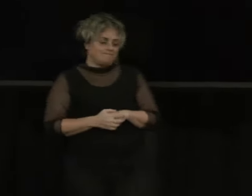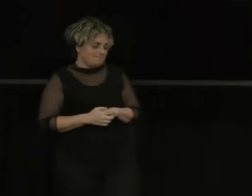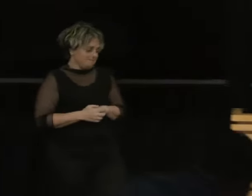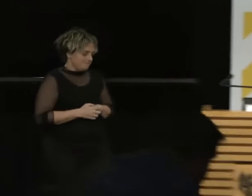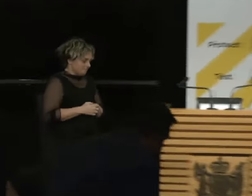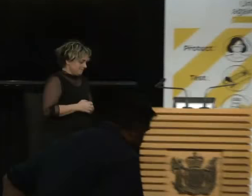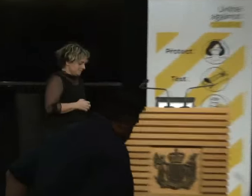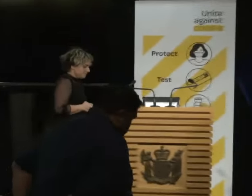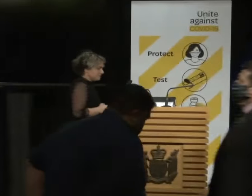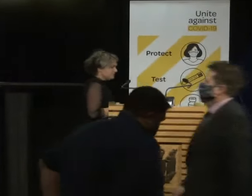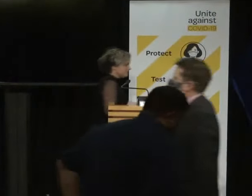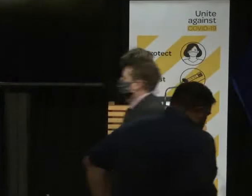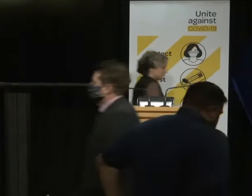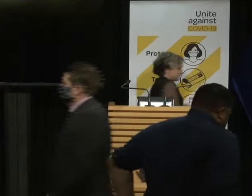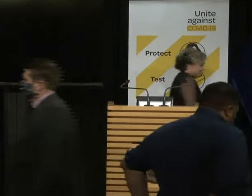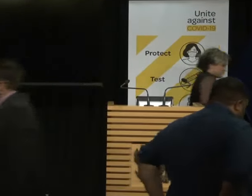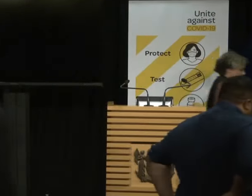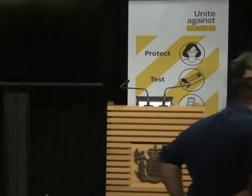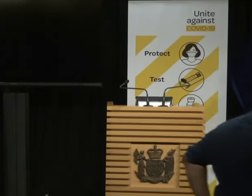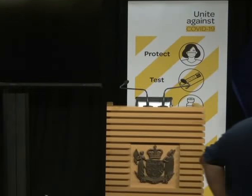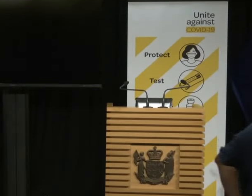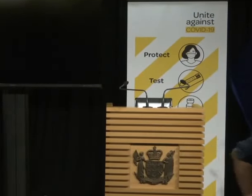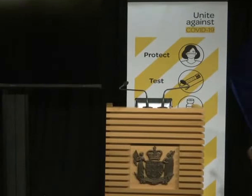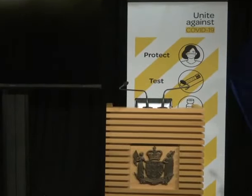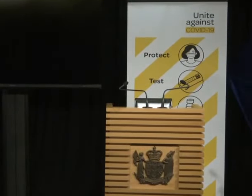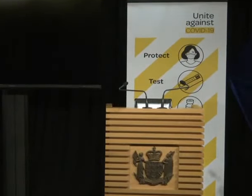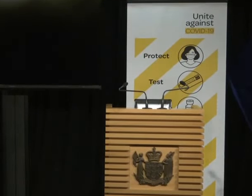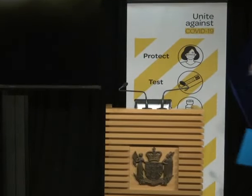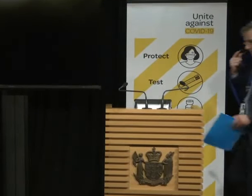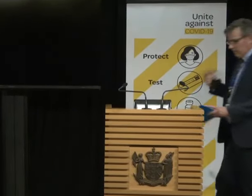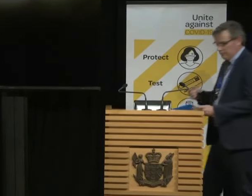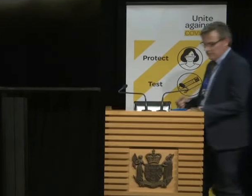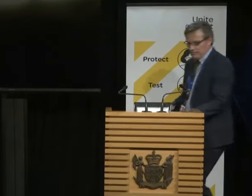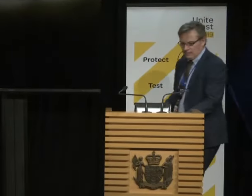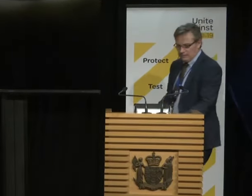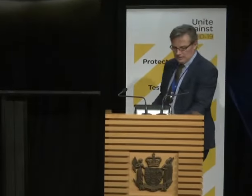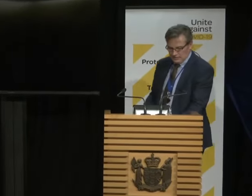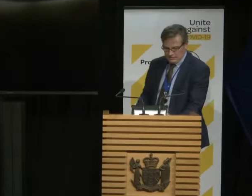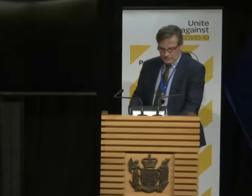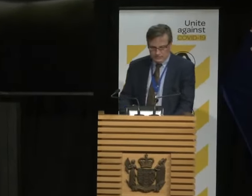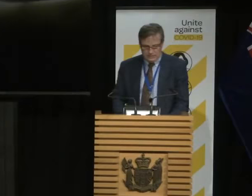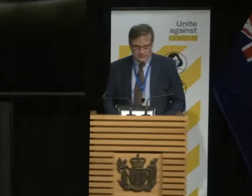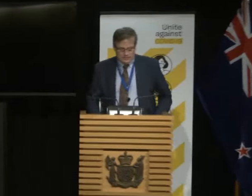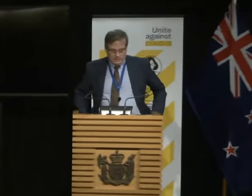will bring the Dr back on to the podium.